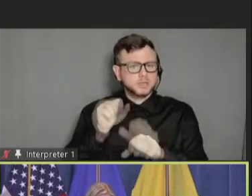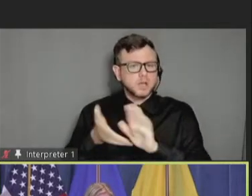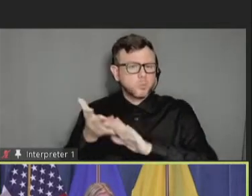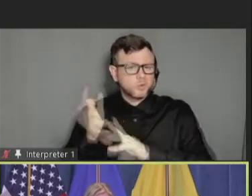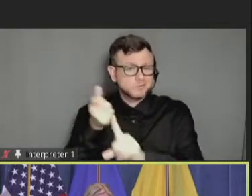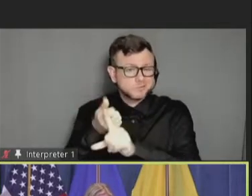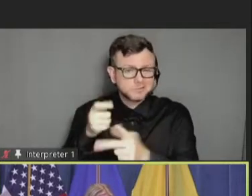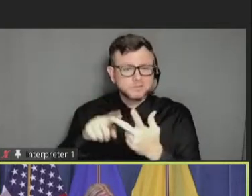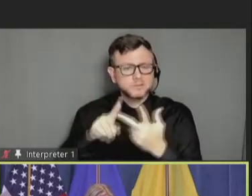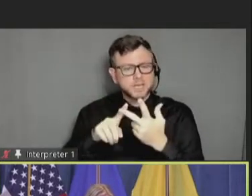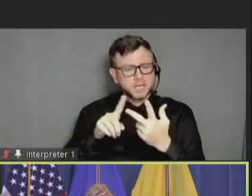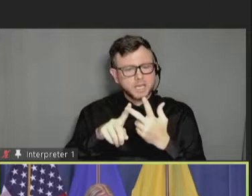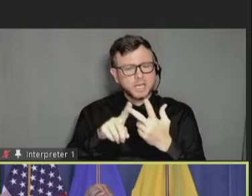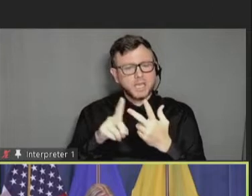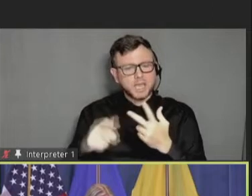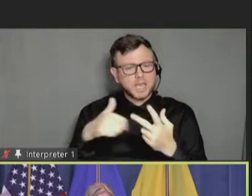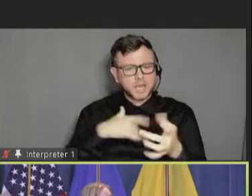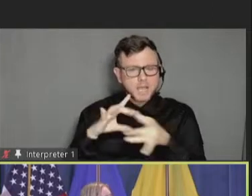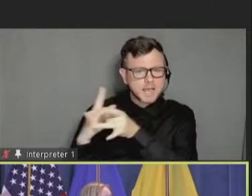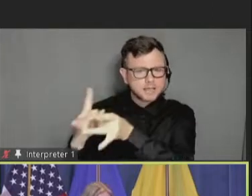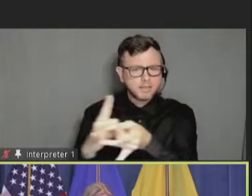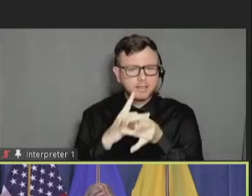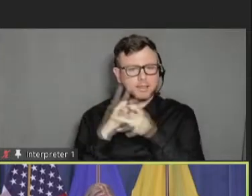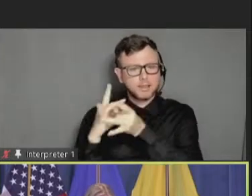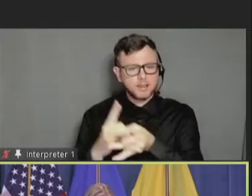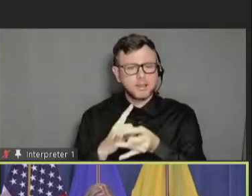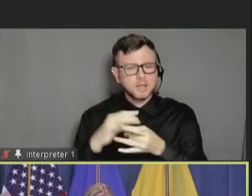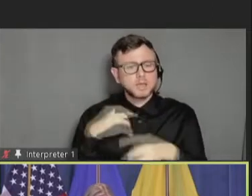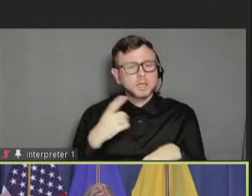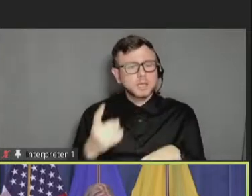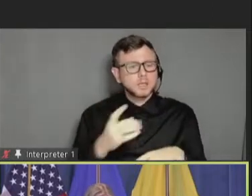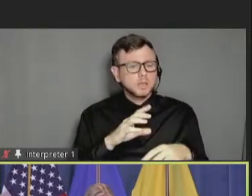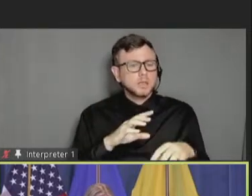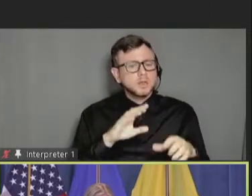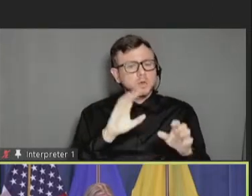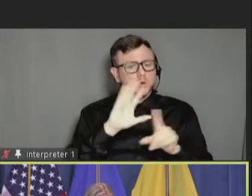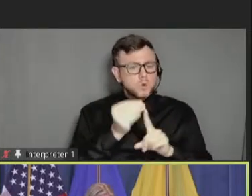And finally, art and culture organizations, especially artists, do have meaningful and